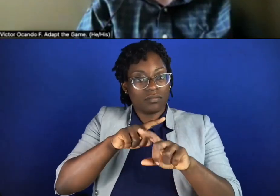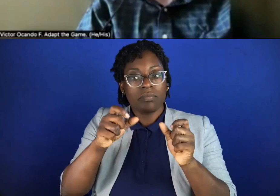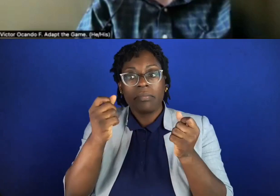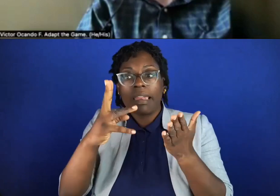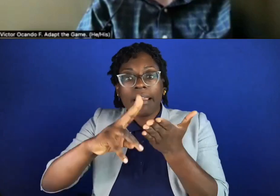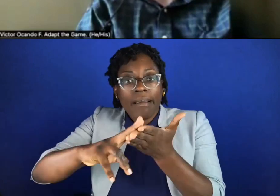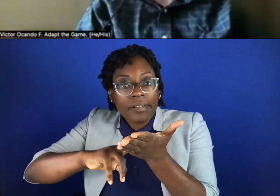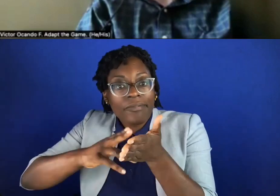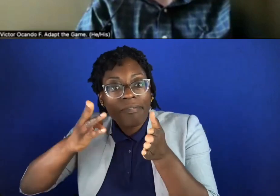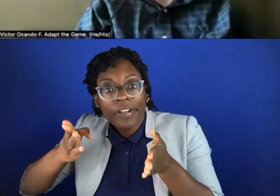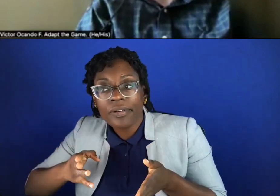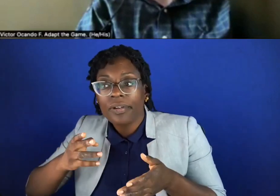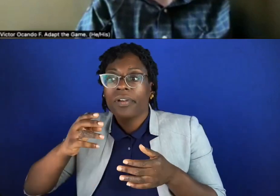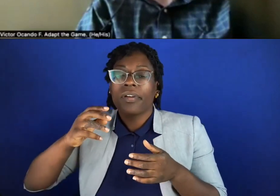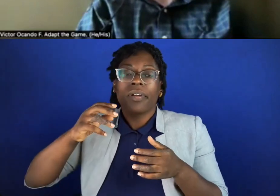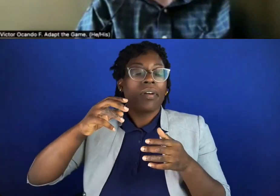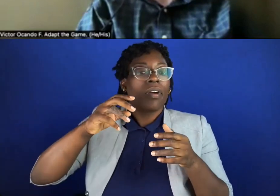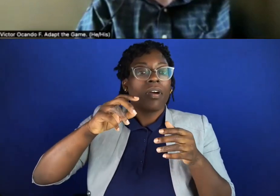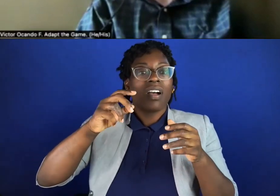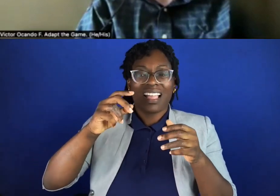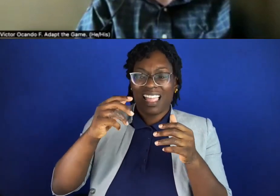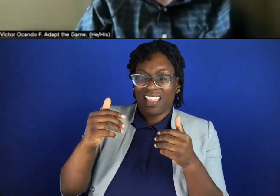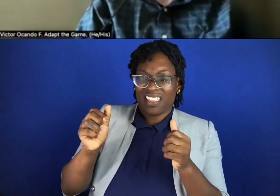there may be an opportunity to work together.